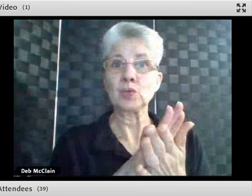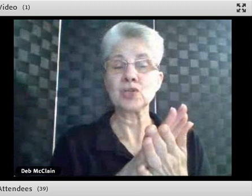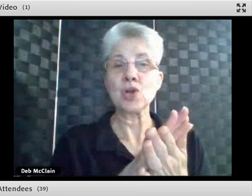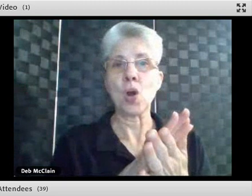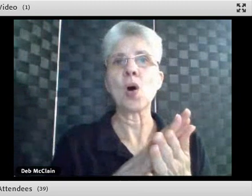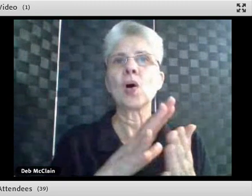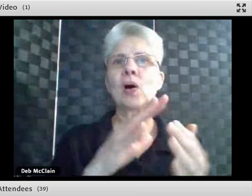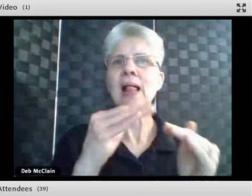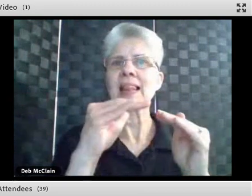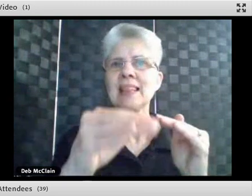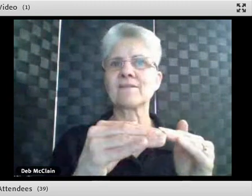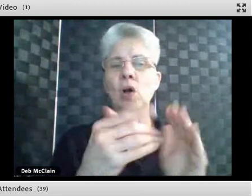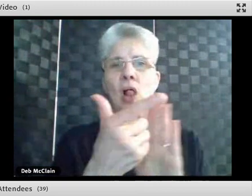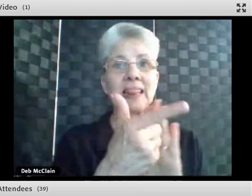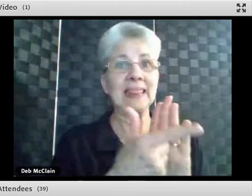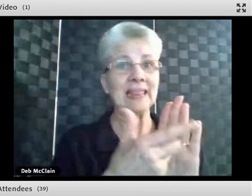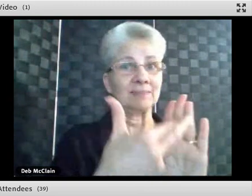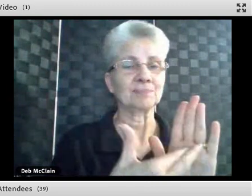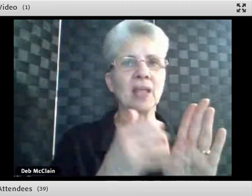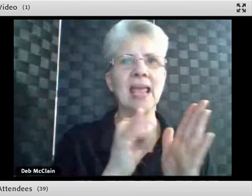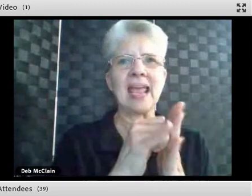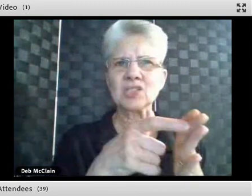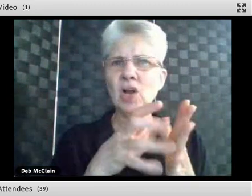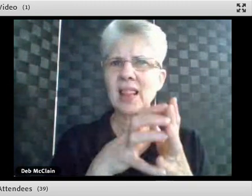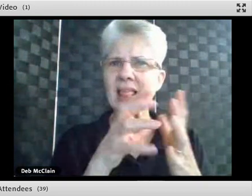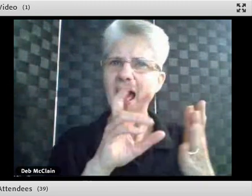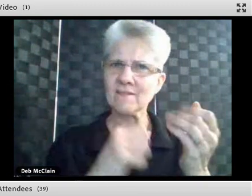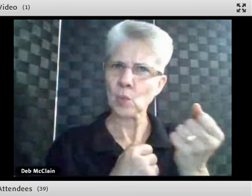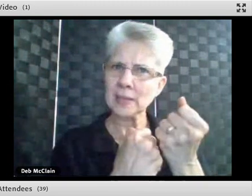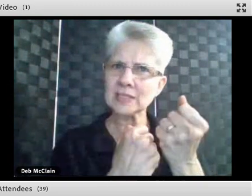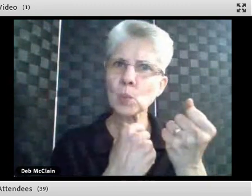legality can be important, but also it took a lot of resources